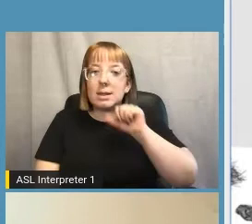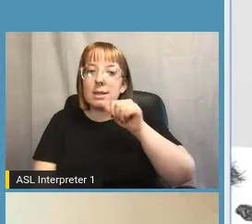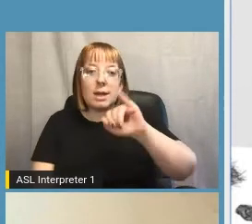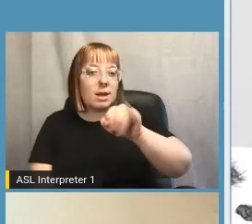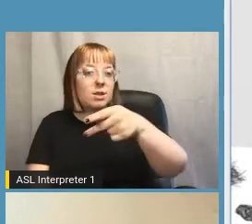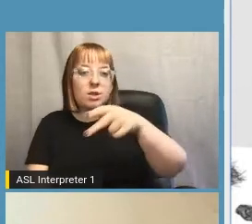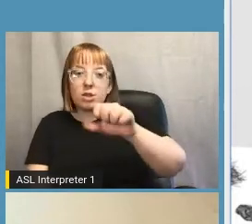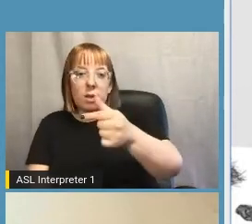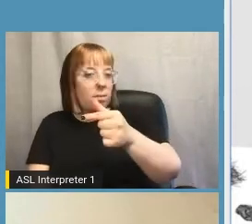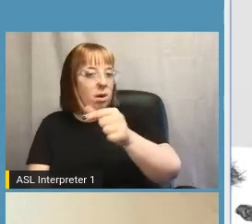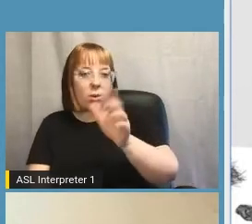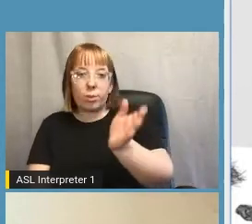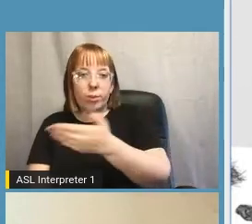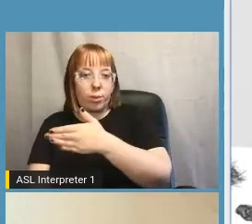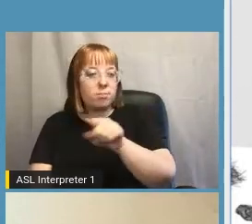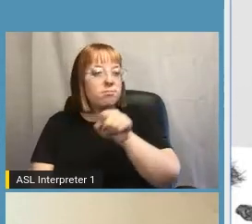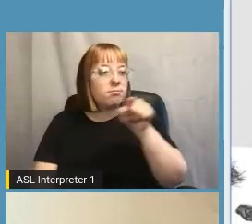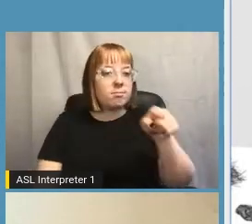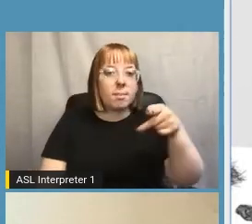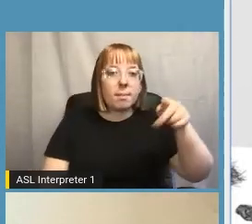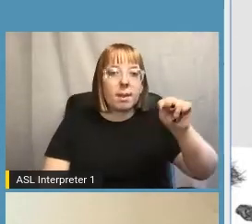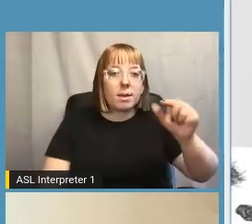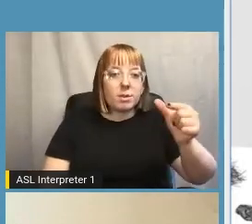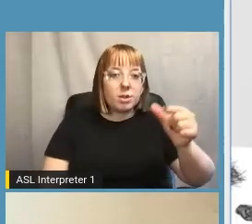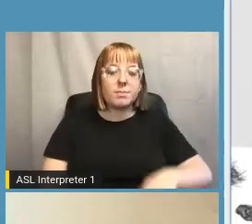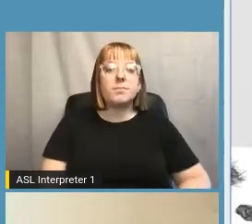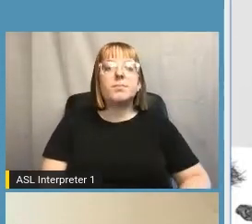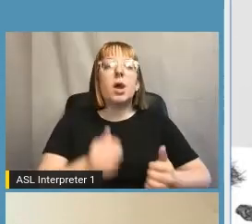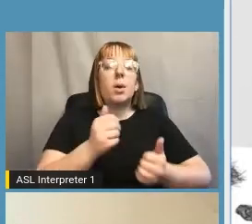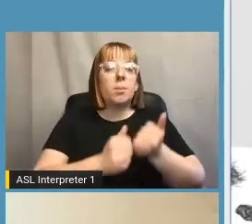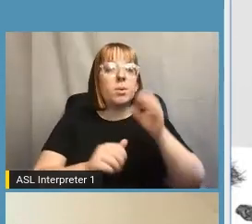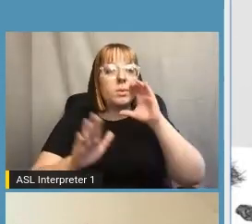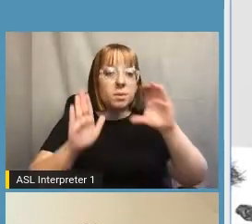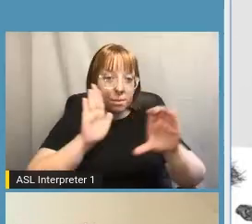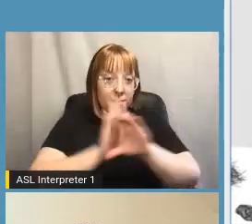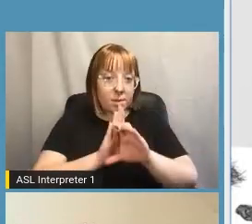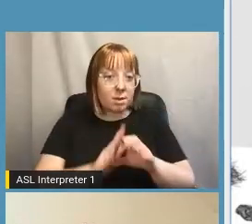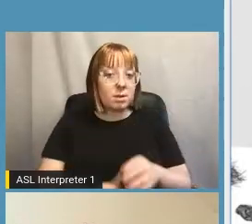um for most of the images you're going to have in any online gallery it's going to be